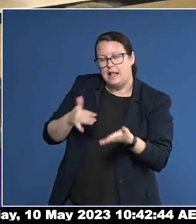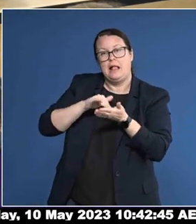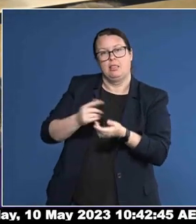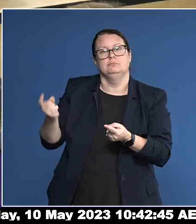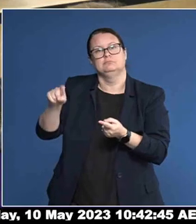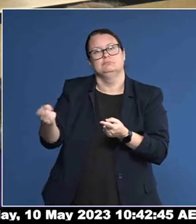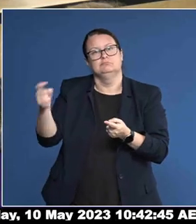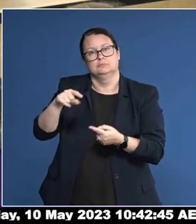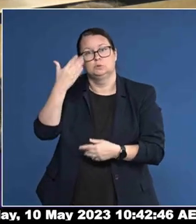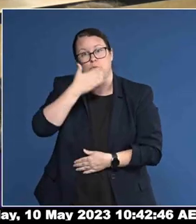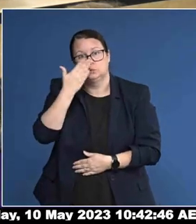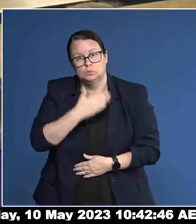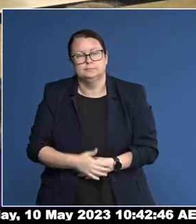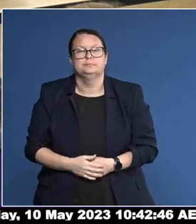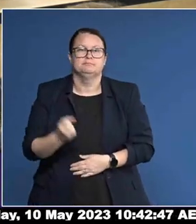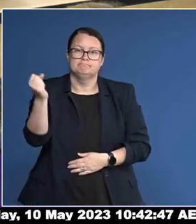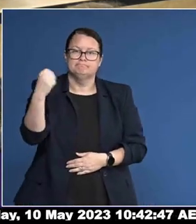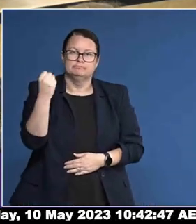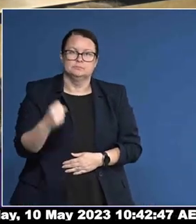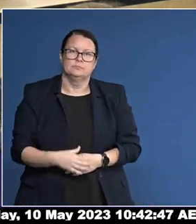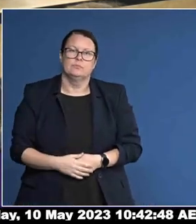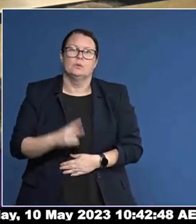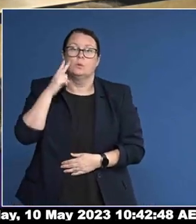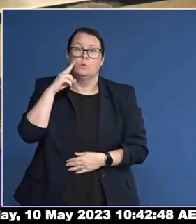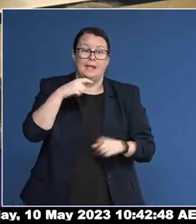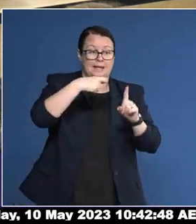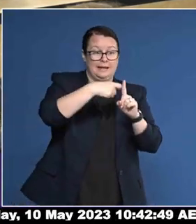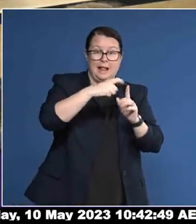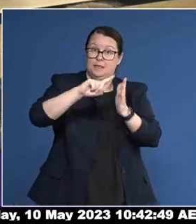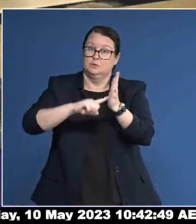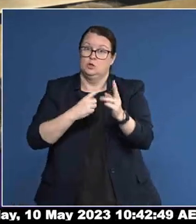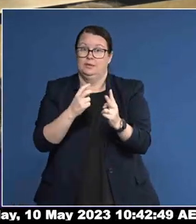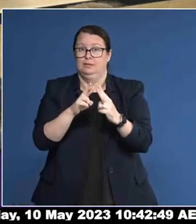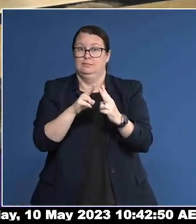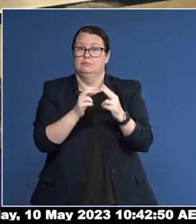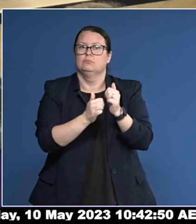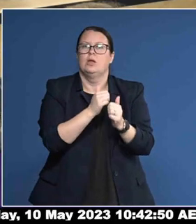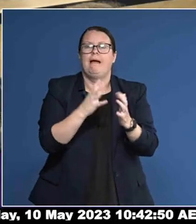And when we look at Kaleb and Jonathon, one of those strategies included supported transport. MS STEVENSON: Yes, that's correct.